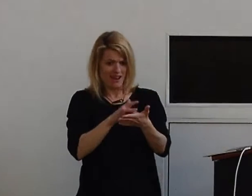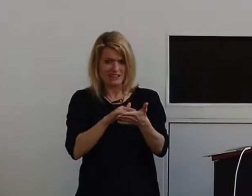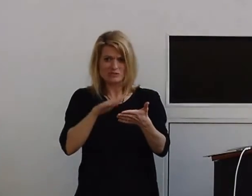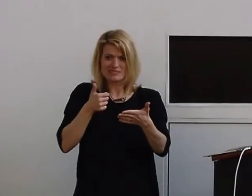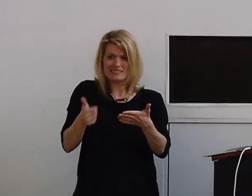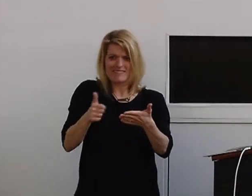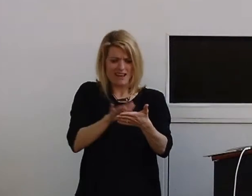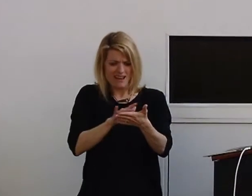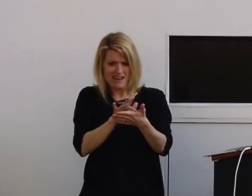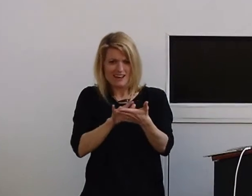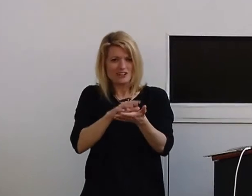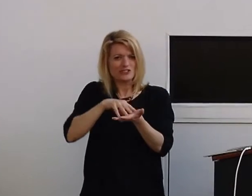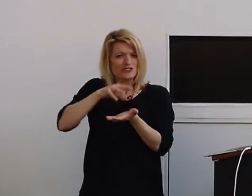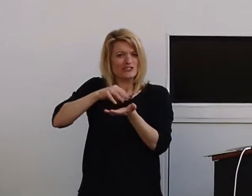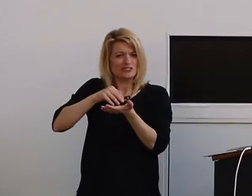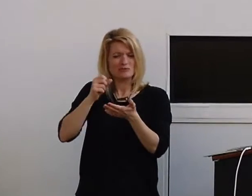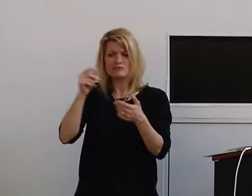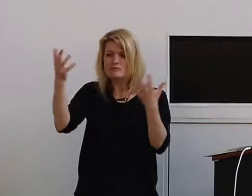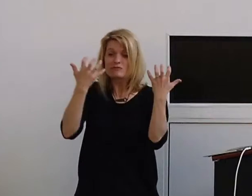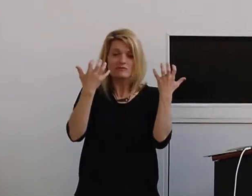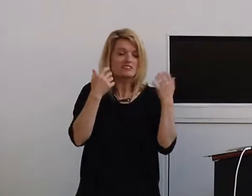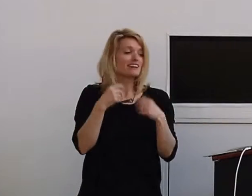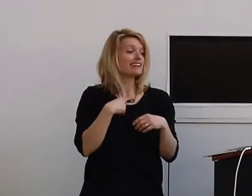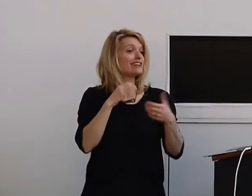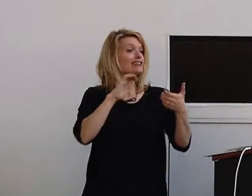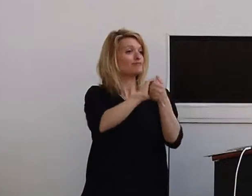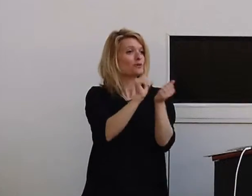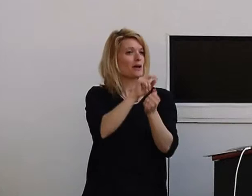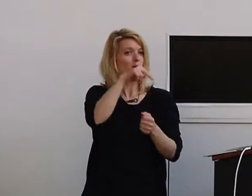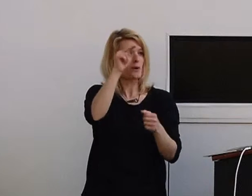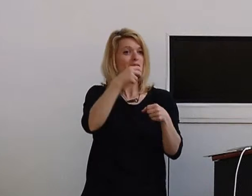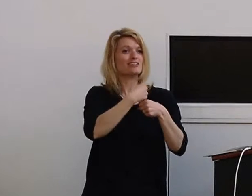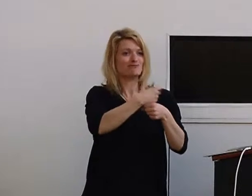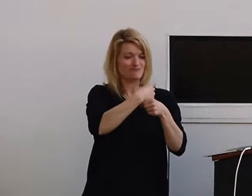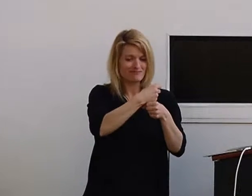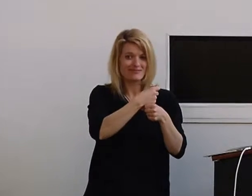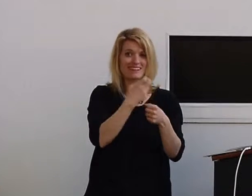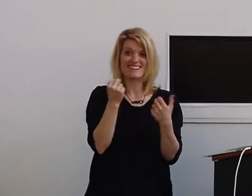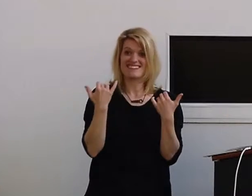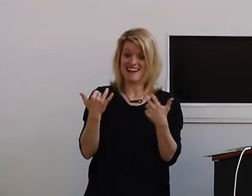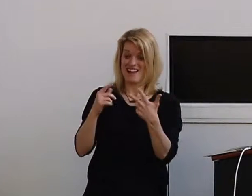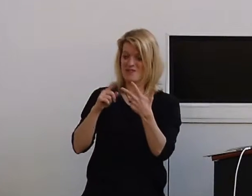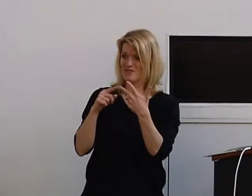To start with, we collaborated with a team in Norway. Now, we are developing a Japanese edition,